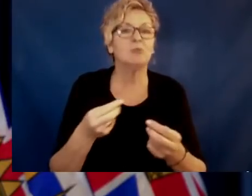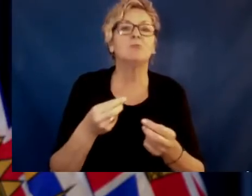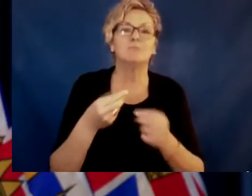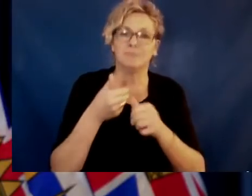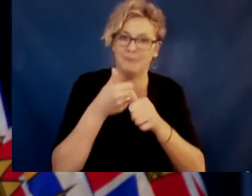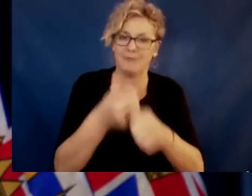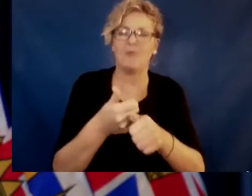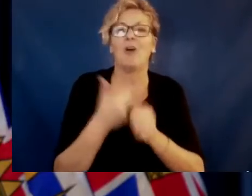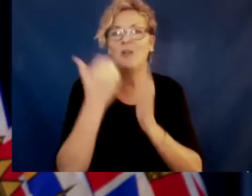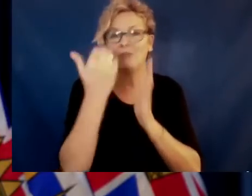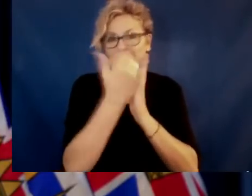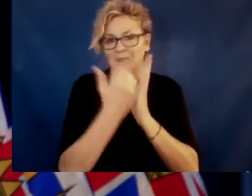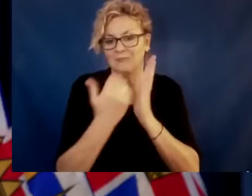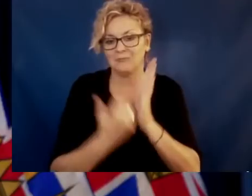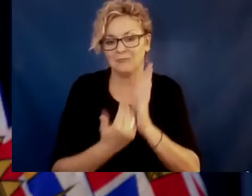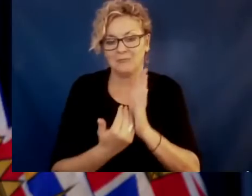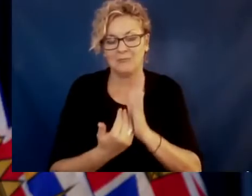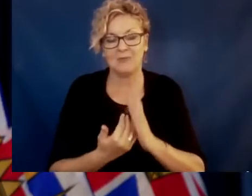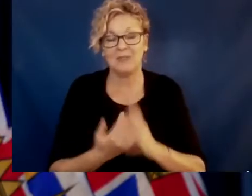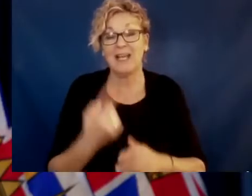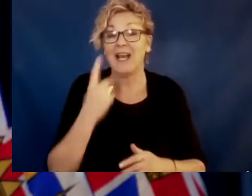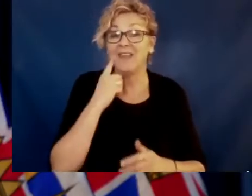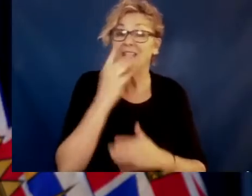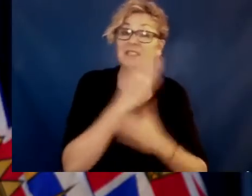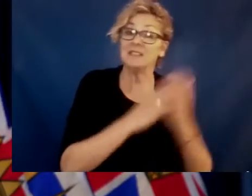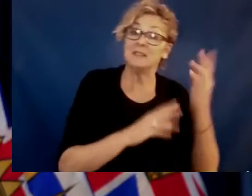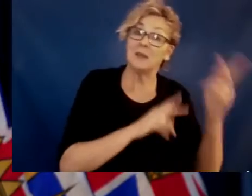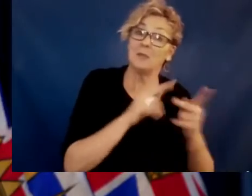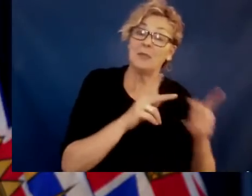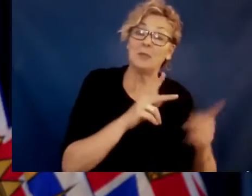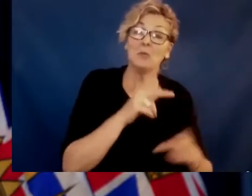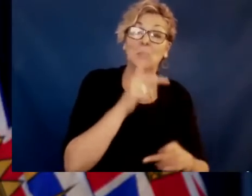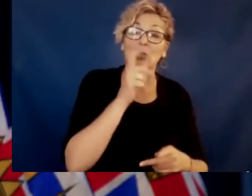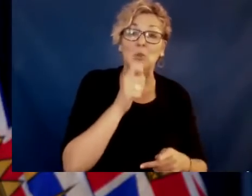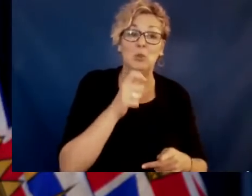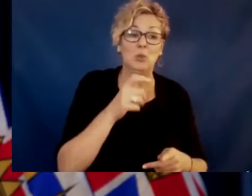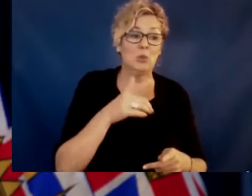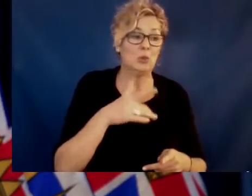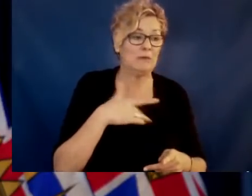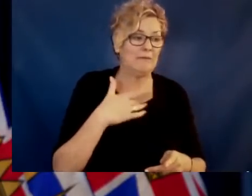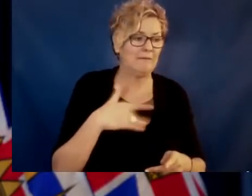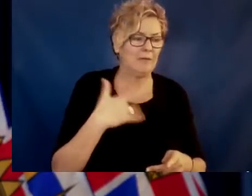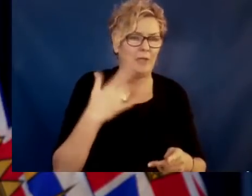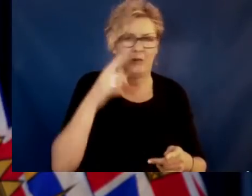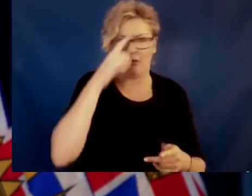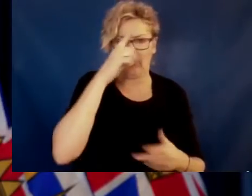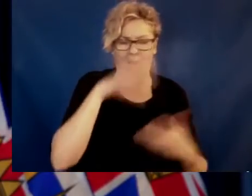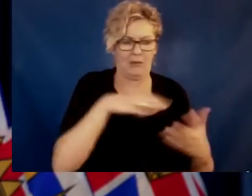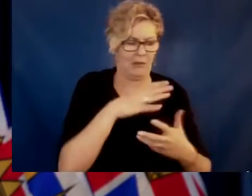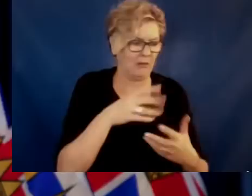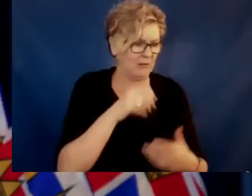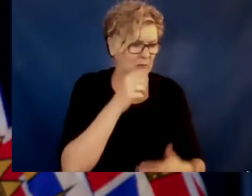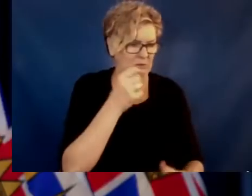some people's reaction is to go along with the conspiracy theories that are out there.